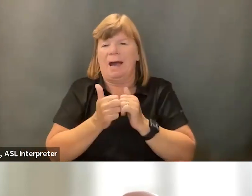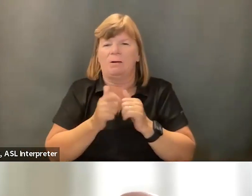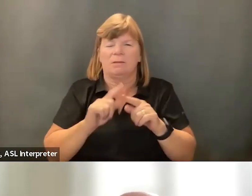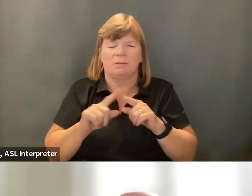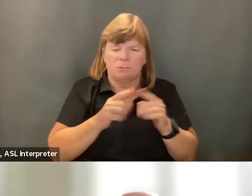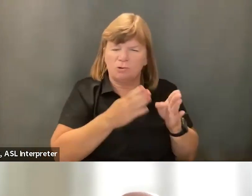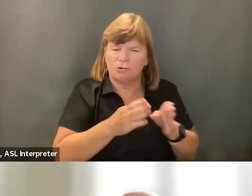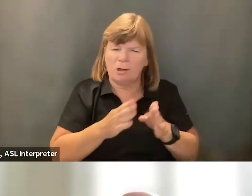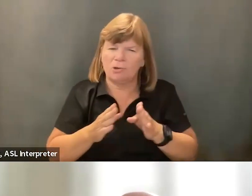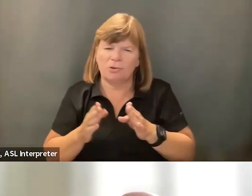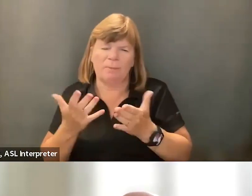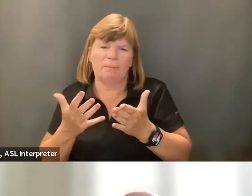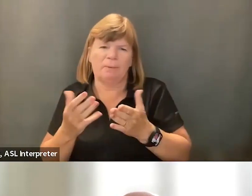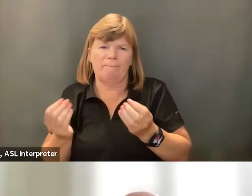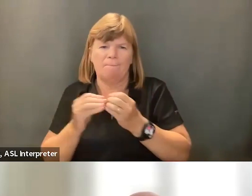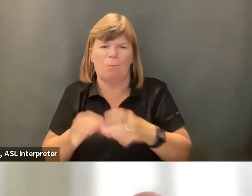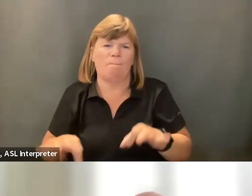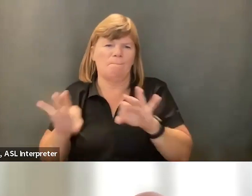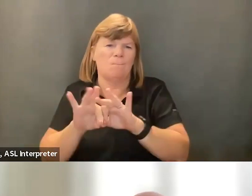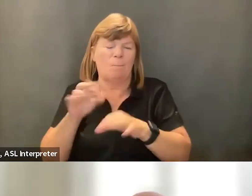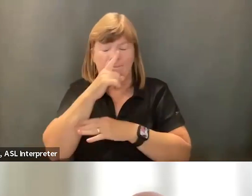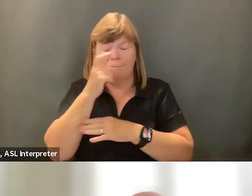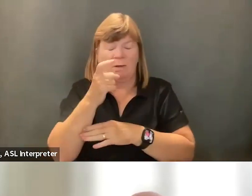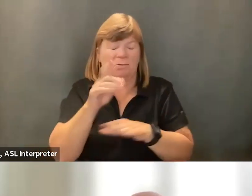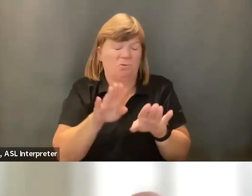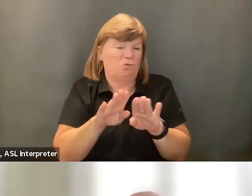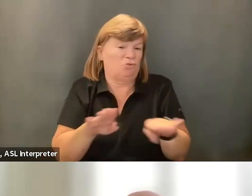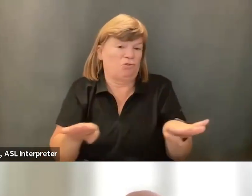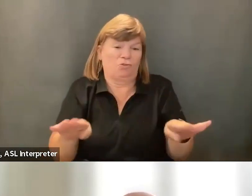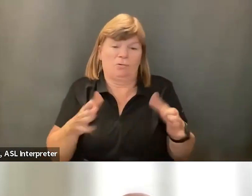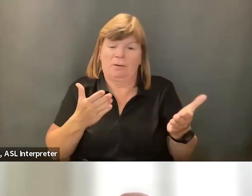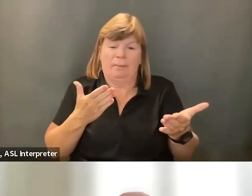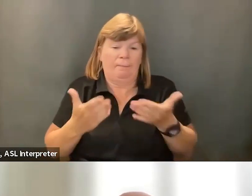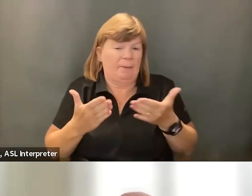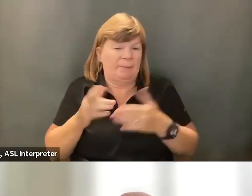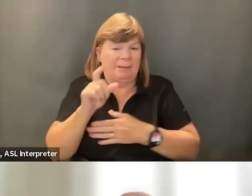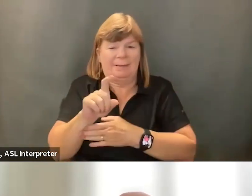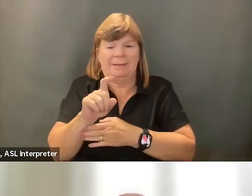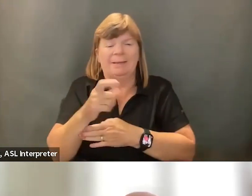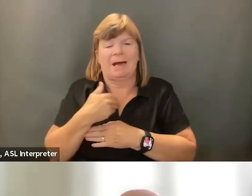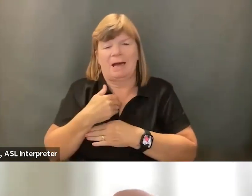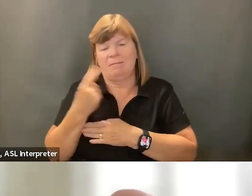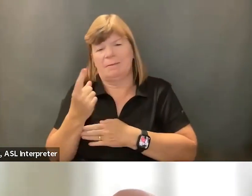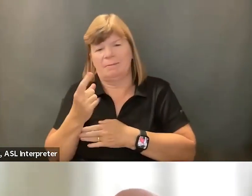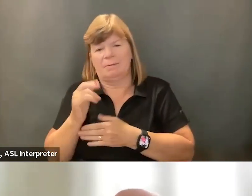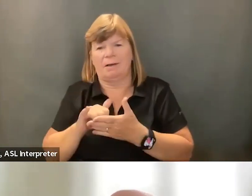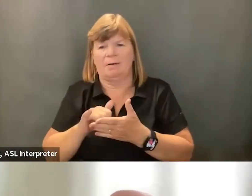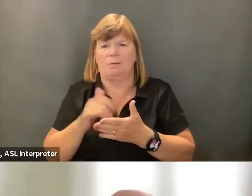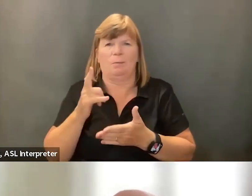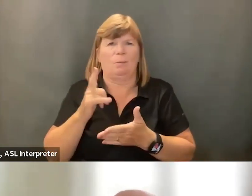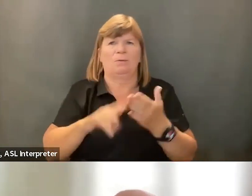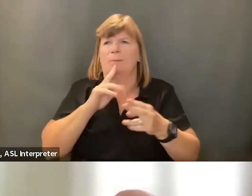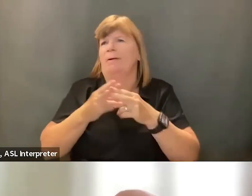because because kids might you know need to have something like well what is all this about right